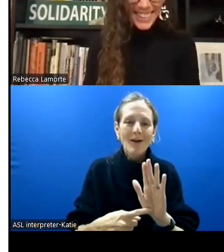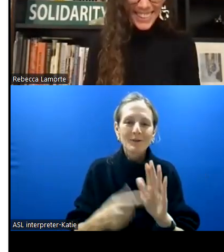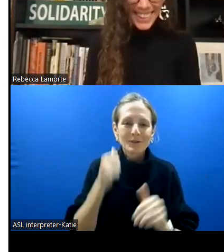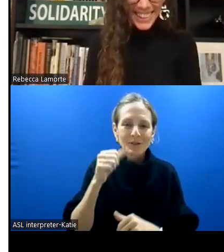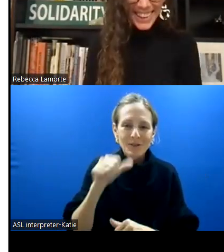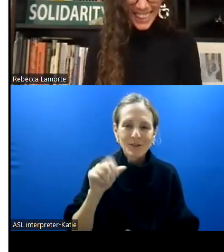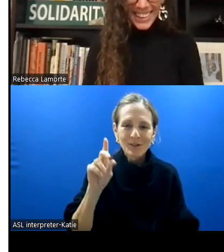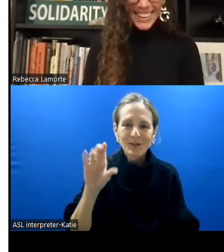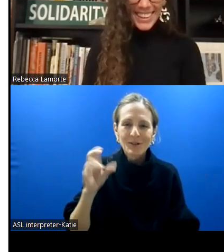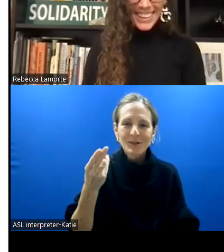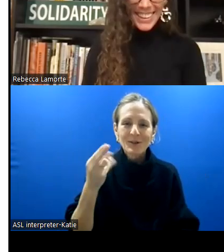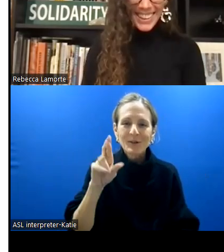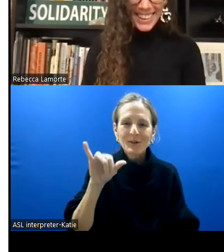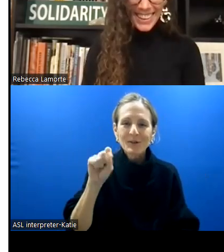All right, clicking right there.